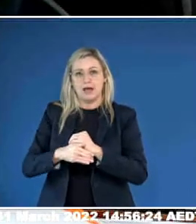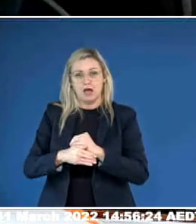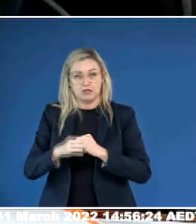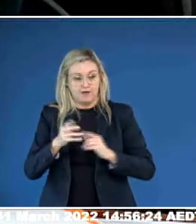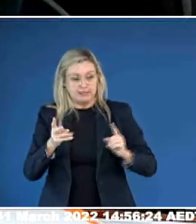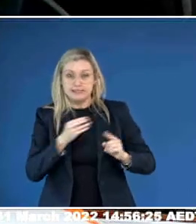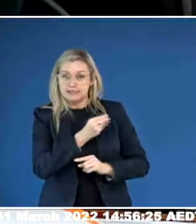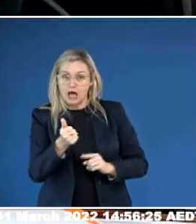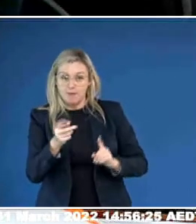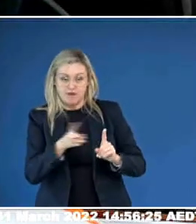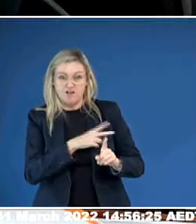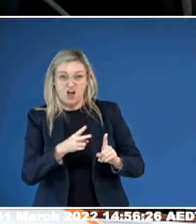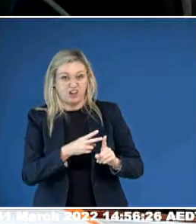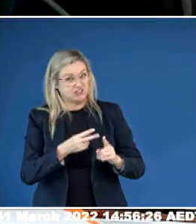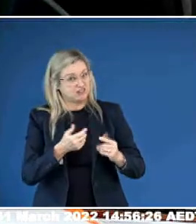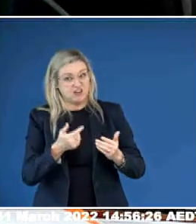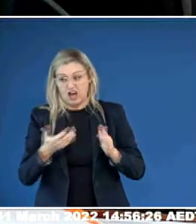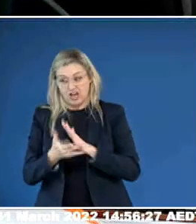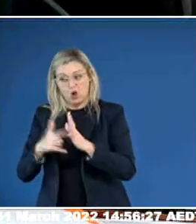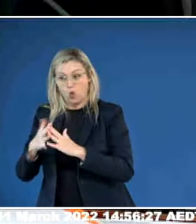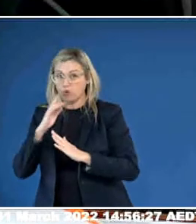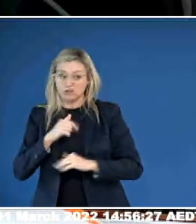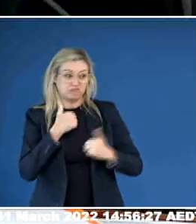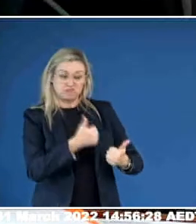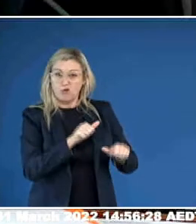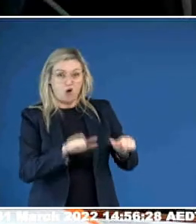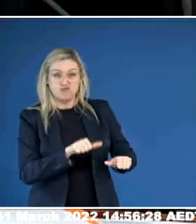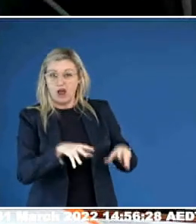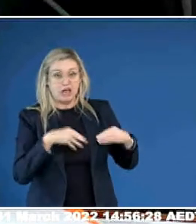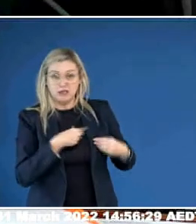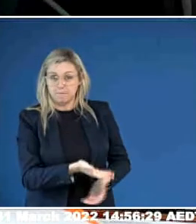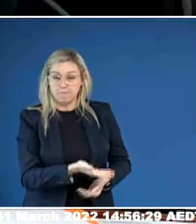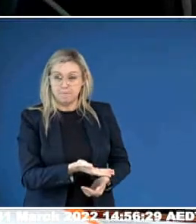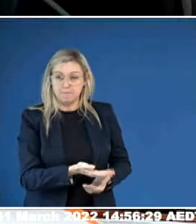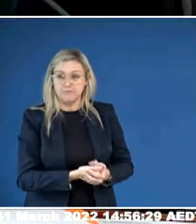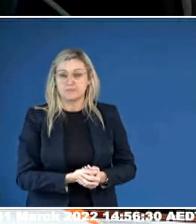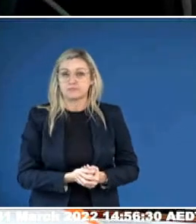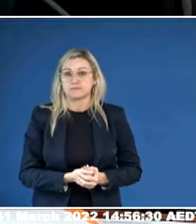And, you know, Rosemary Kayess has also spoken to us about lawful violence and the